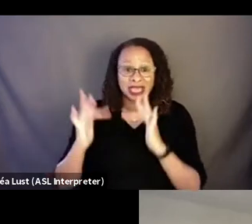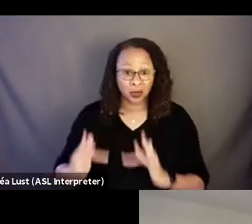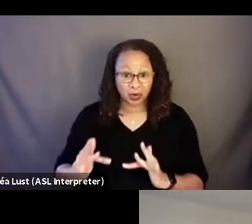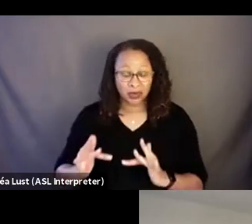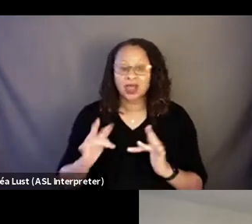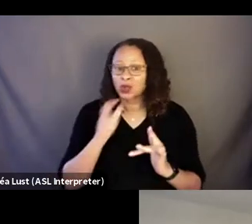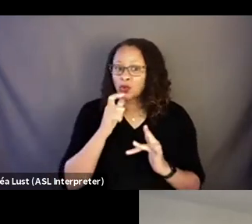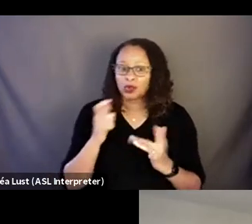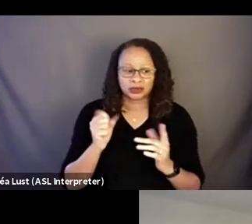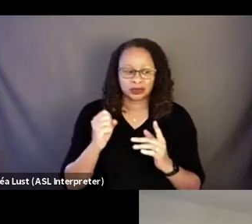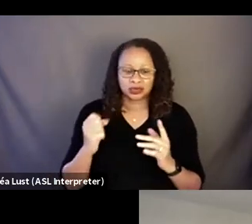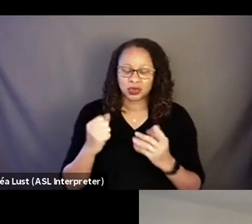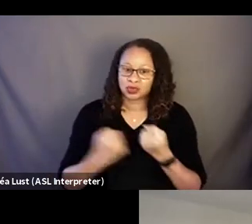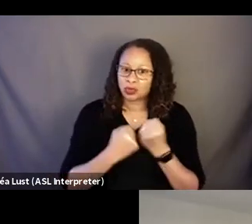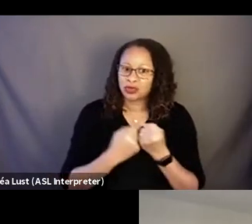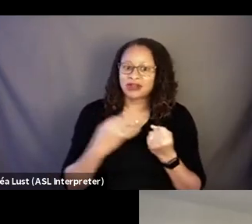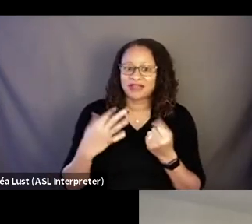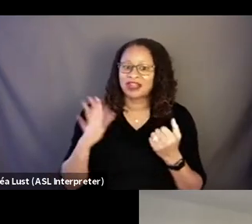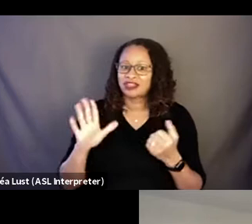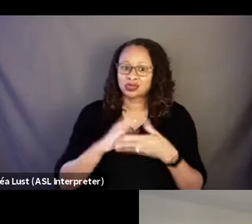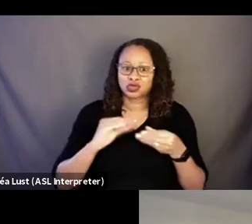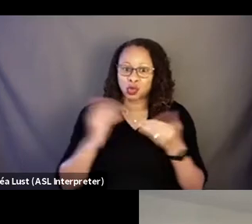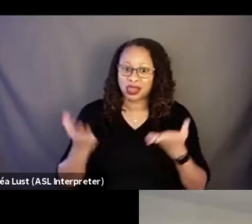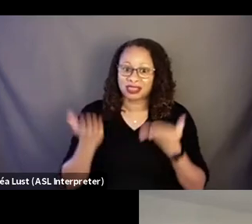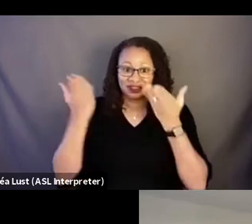by a film like this, have been able to use the film in ways